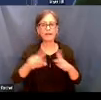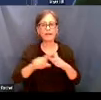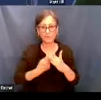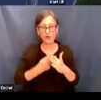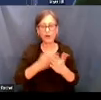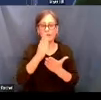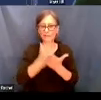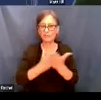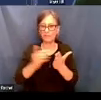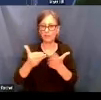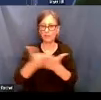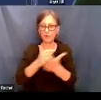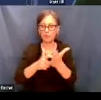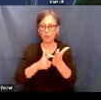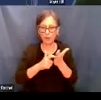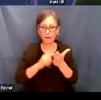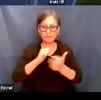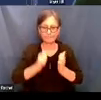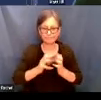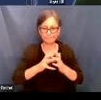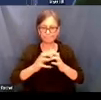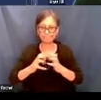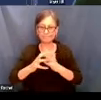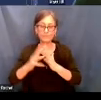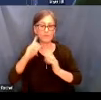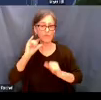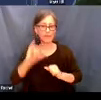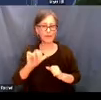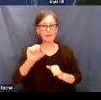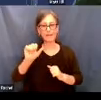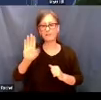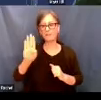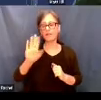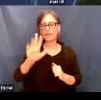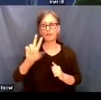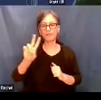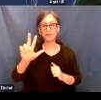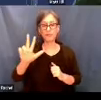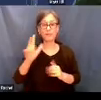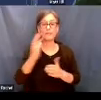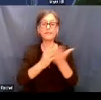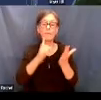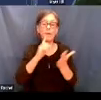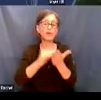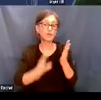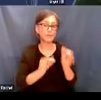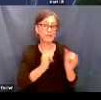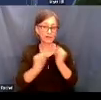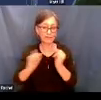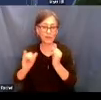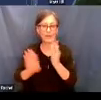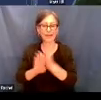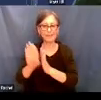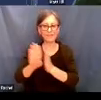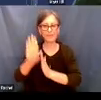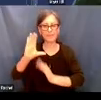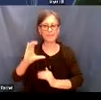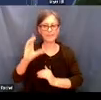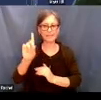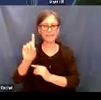373. Some of the examples are student interviews and the development of the CDE interview tool.